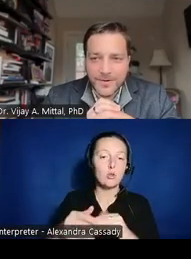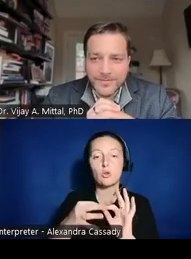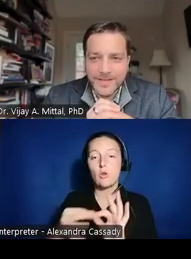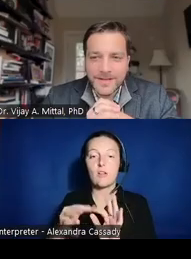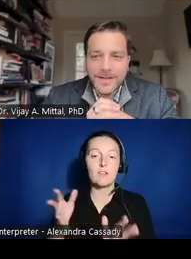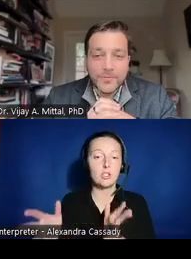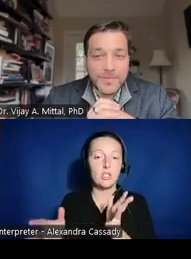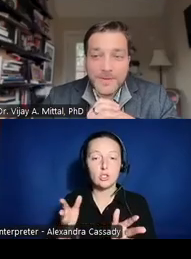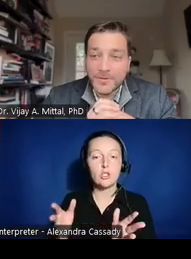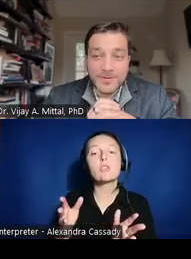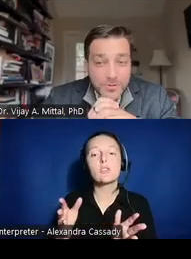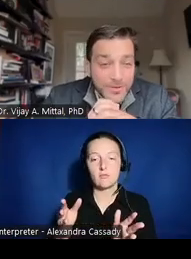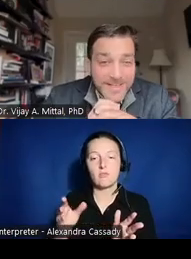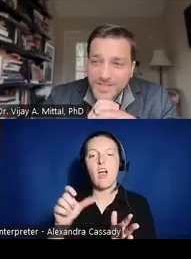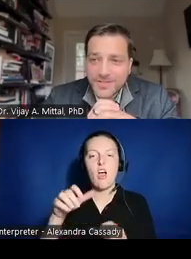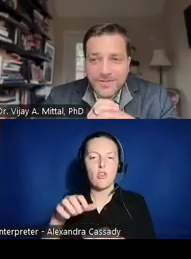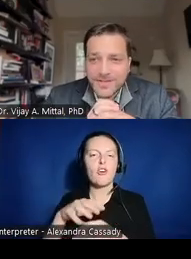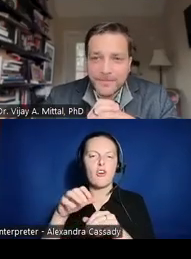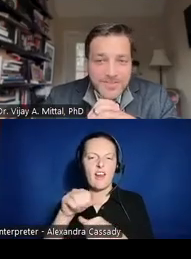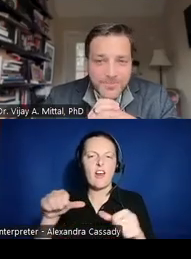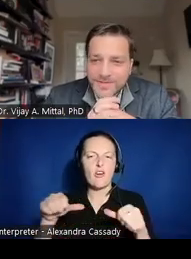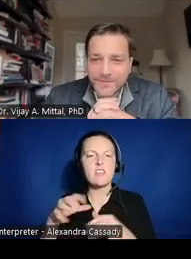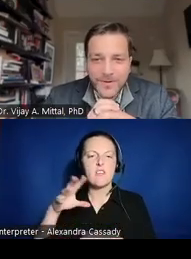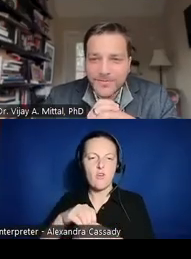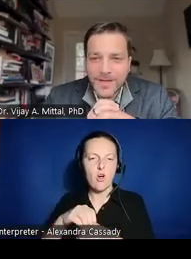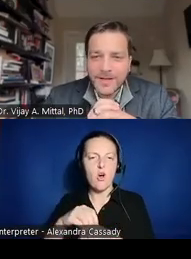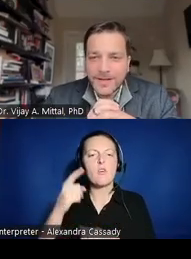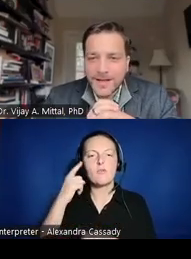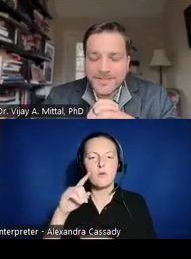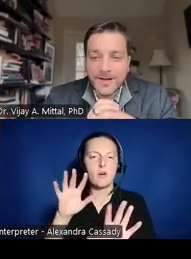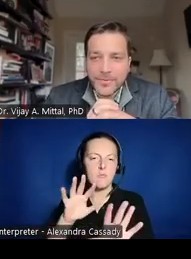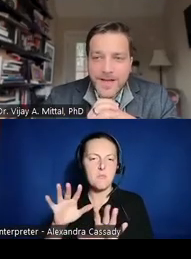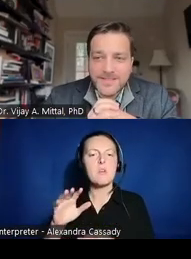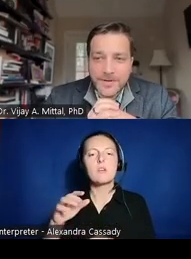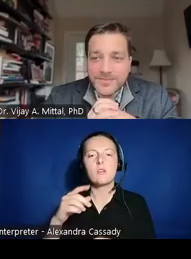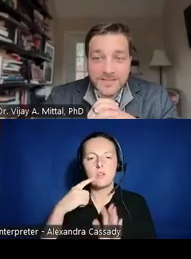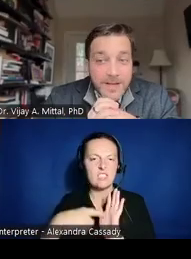involved. When people are interpreting gestures, much more is involved. It's complex, but you see